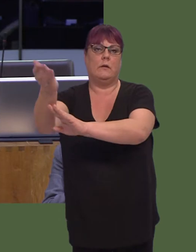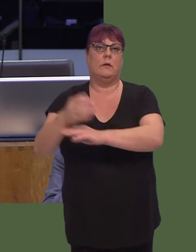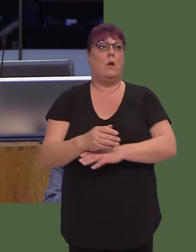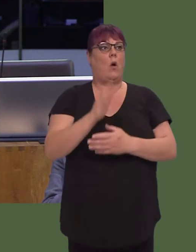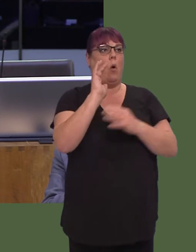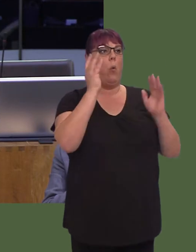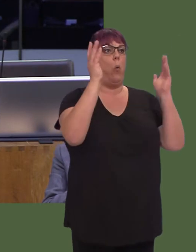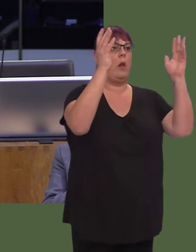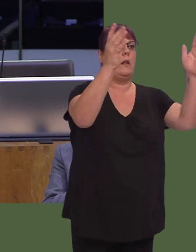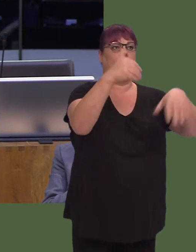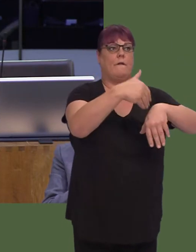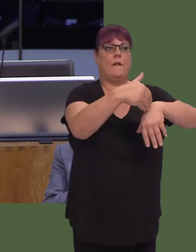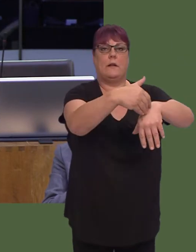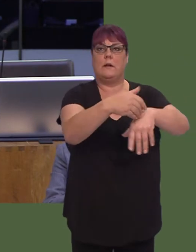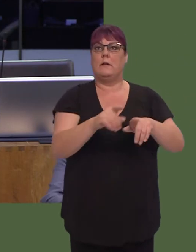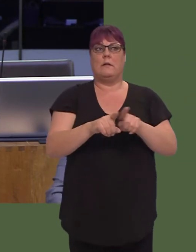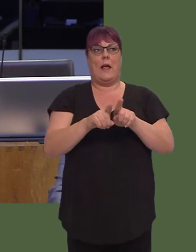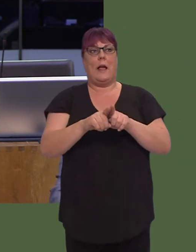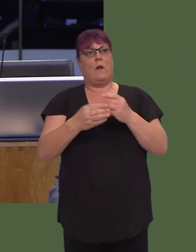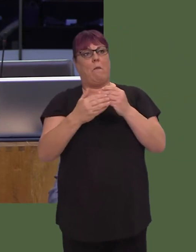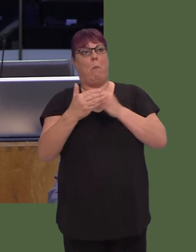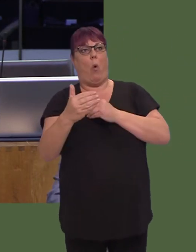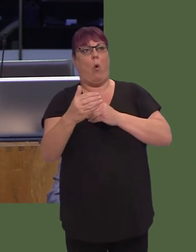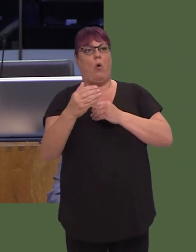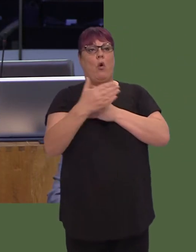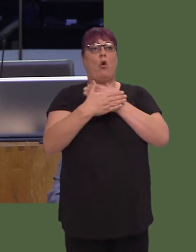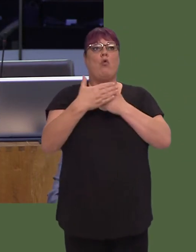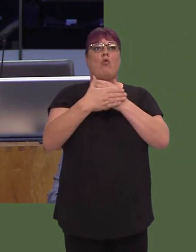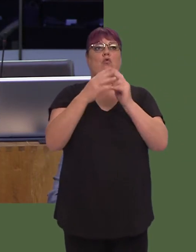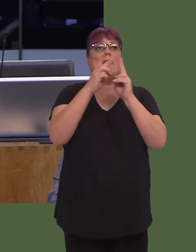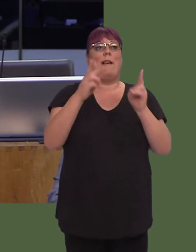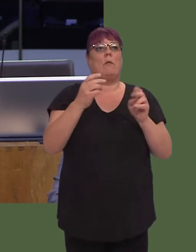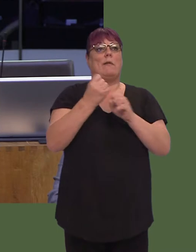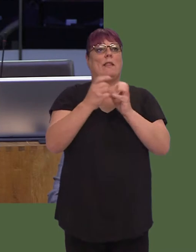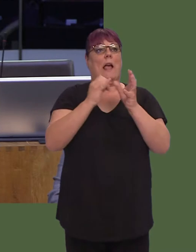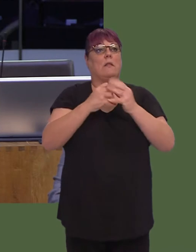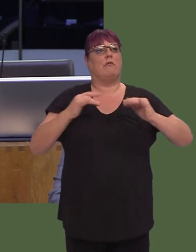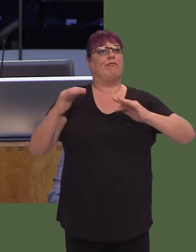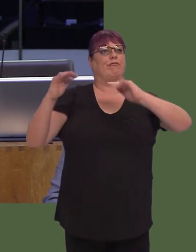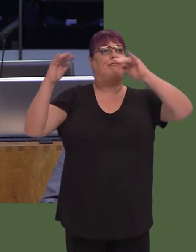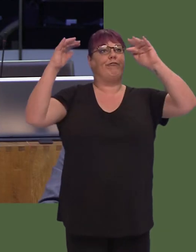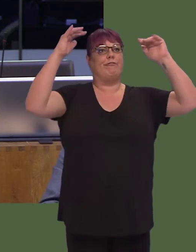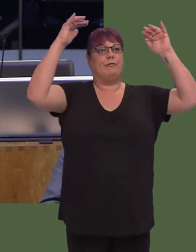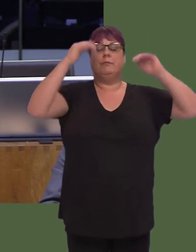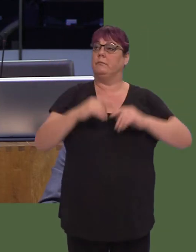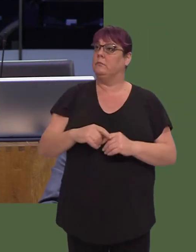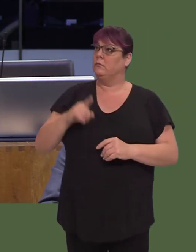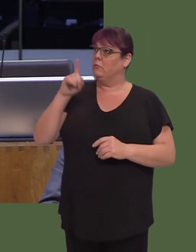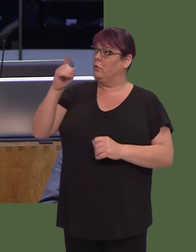increased emissions of greenhouse gas. Bearing all that in mind, First Minister, is your Government still confident that the